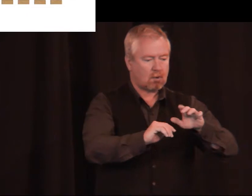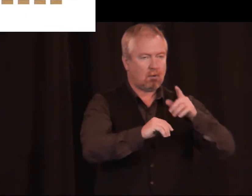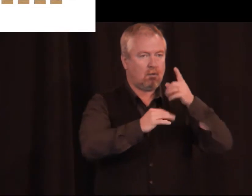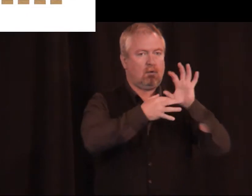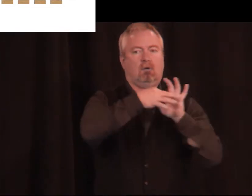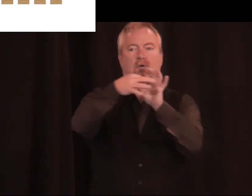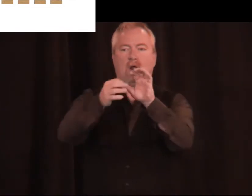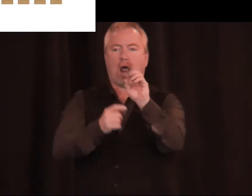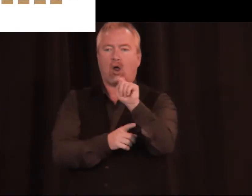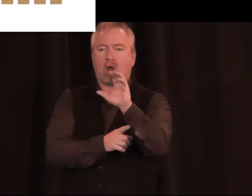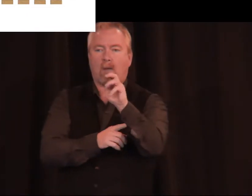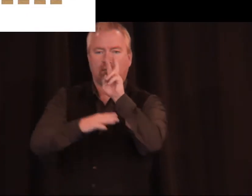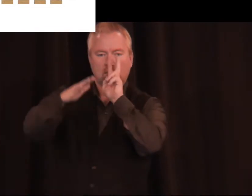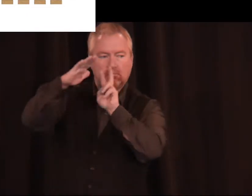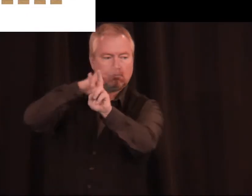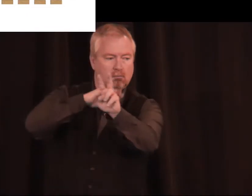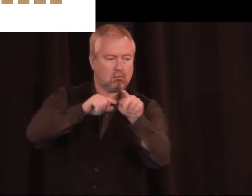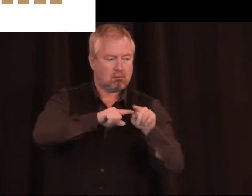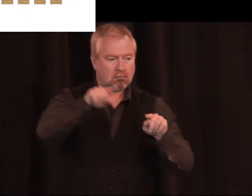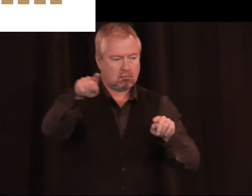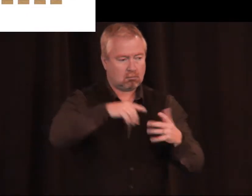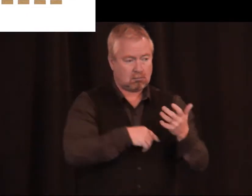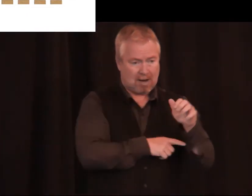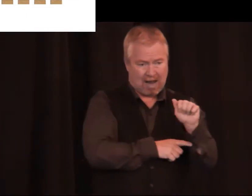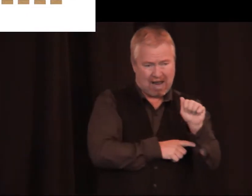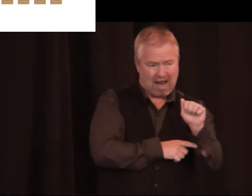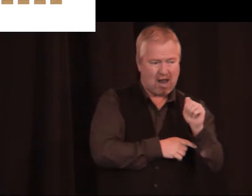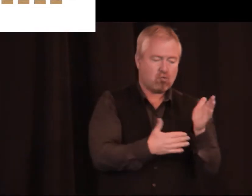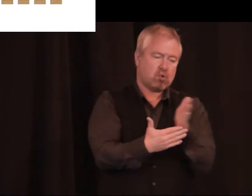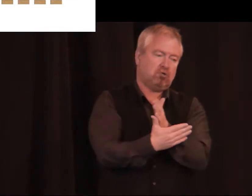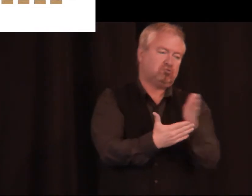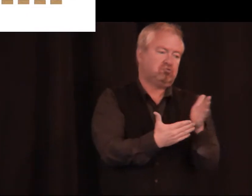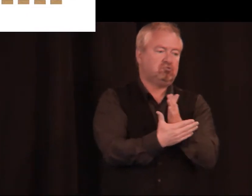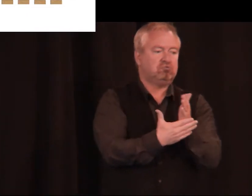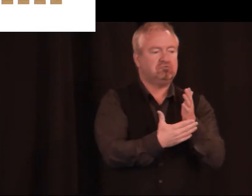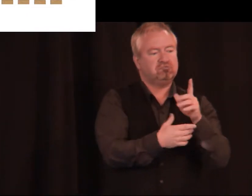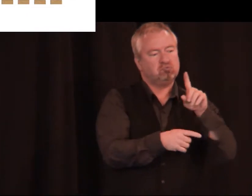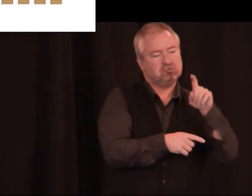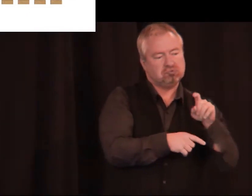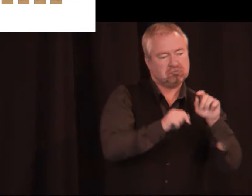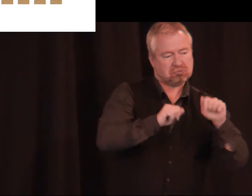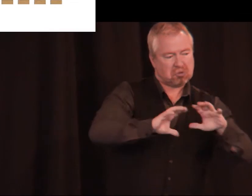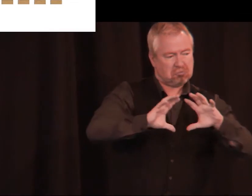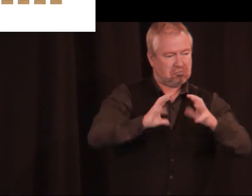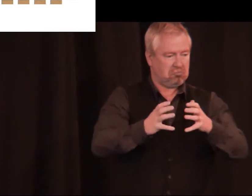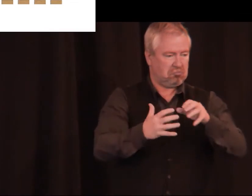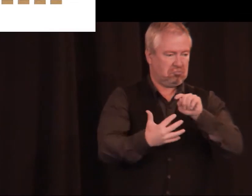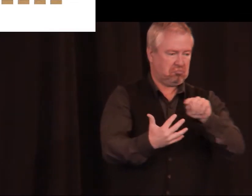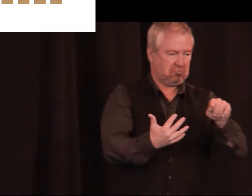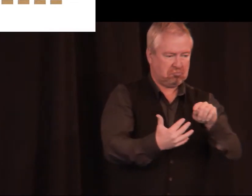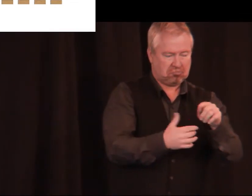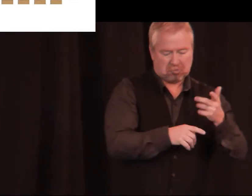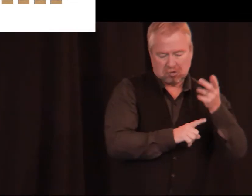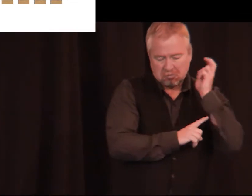And A is there a wide range of ages at which they're identified with hearing aids or fit with hearing aids.